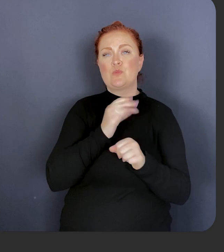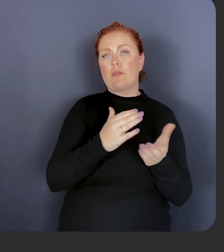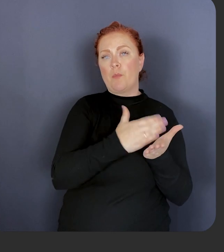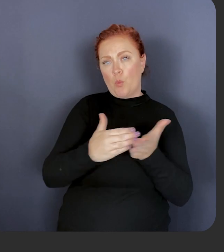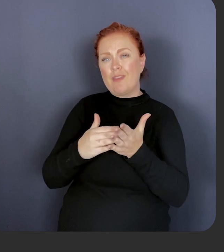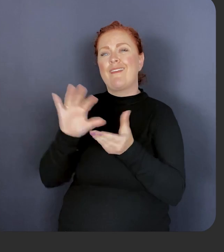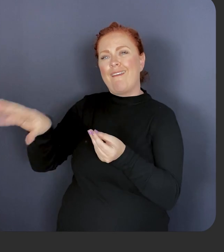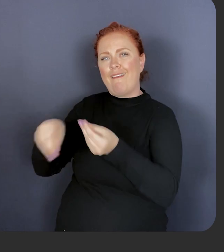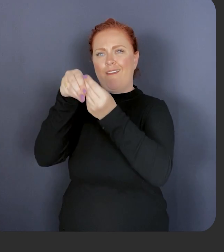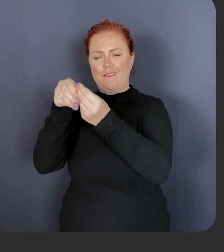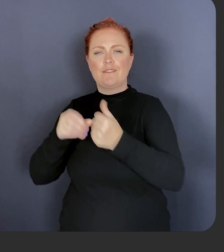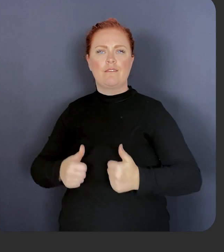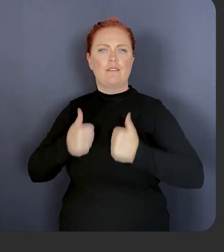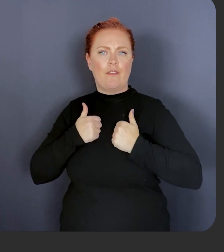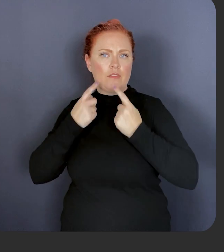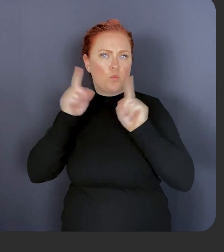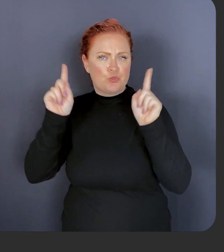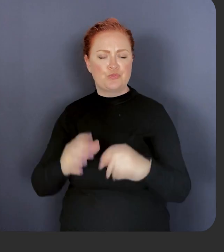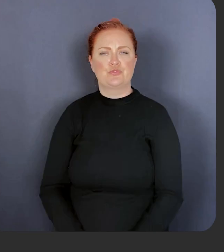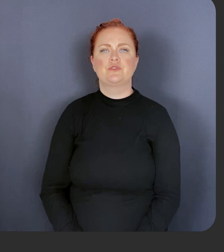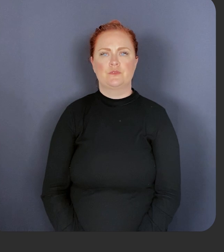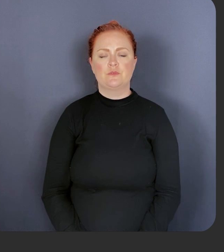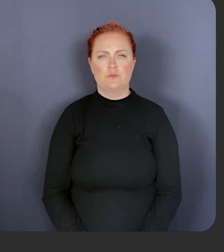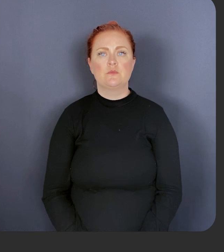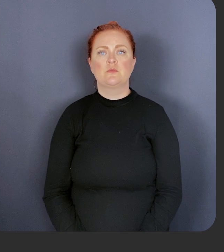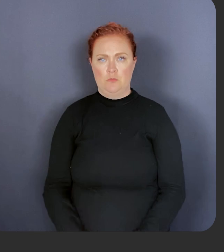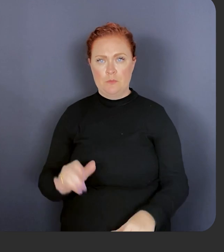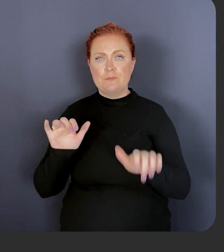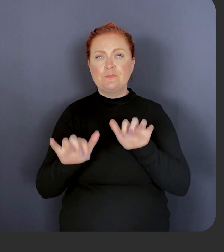and add the LiveAnnouncer attribute. So if I go to To Do 11--